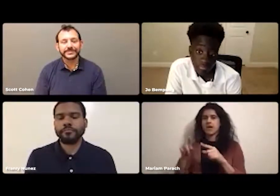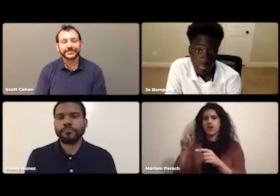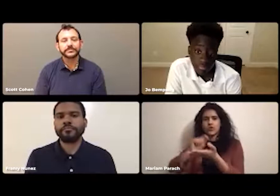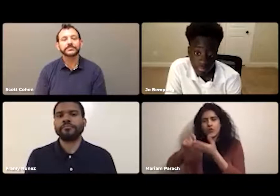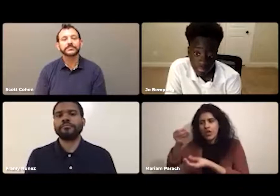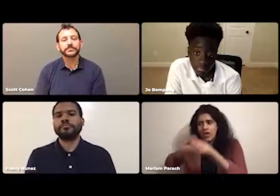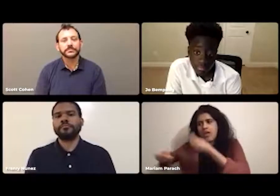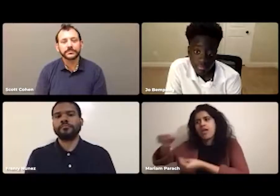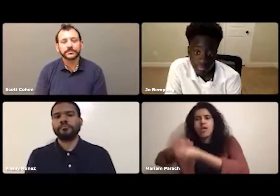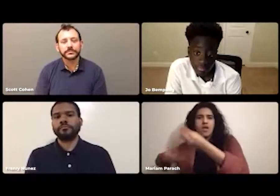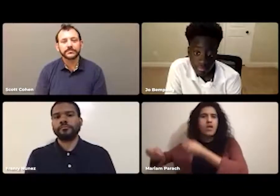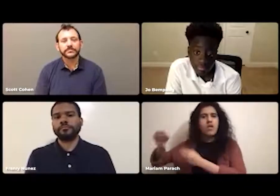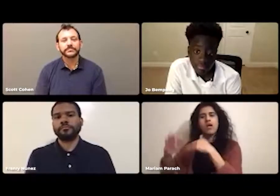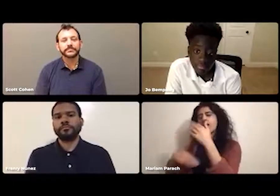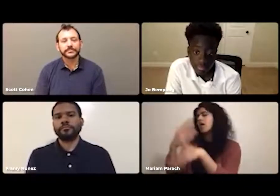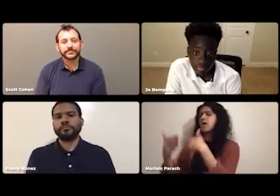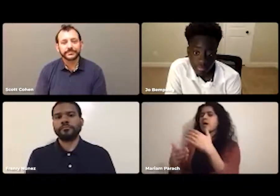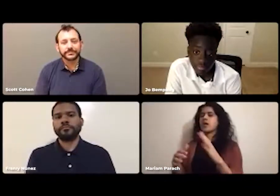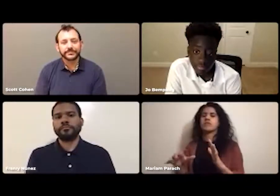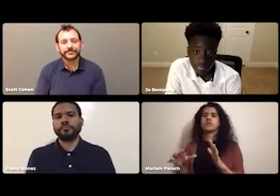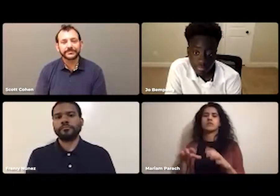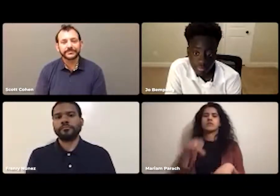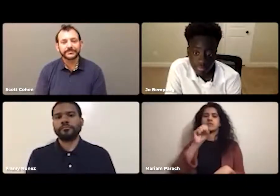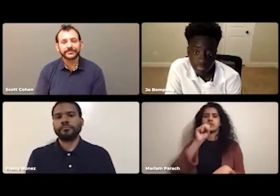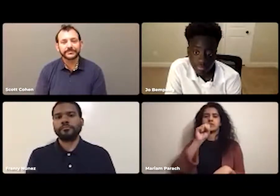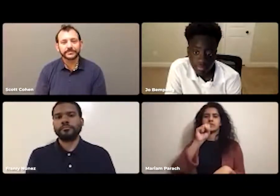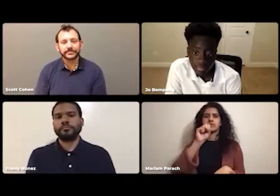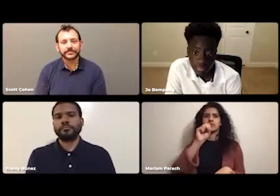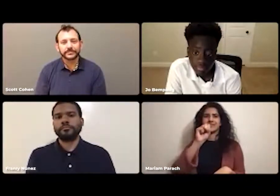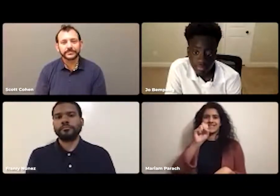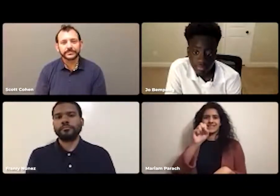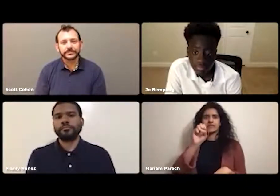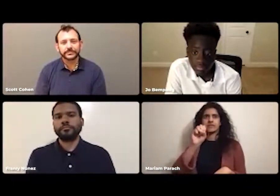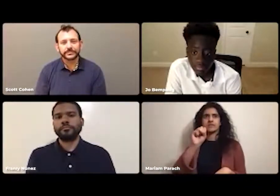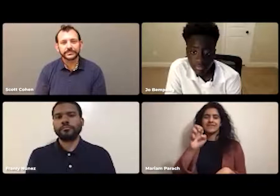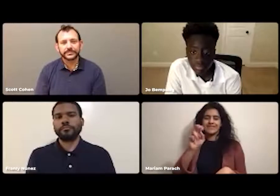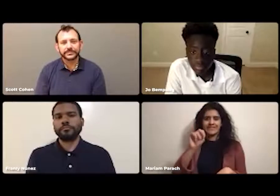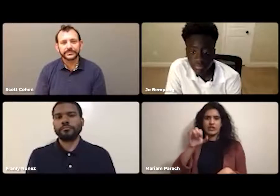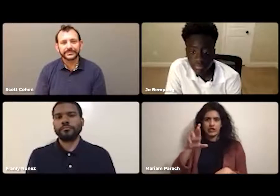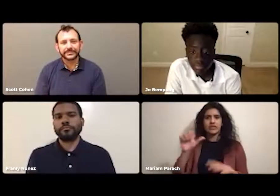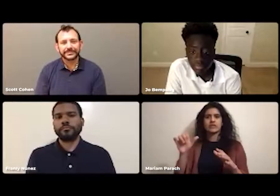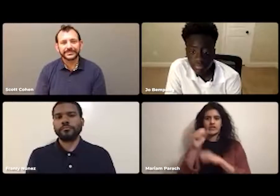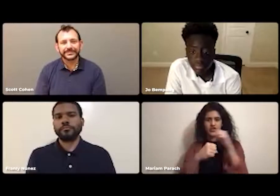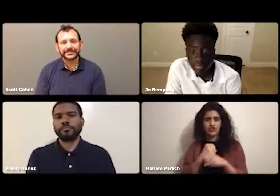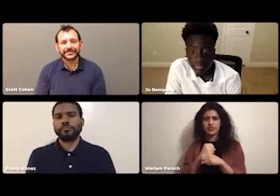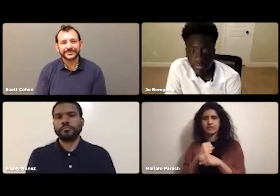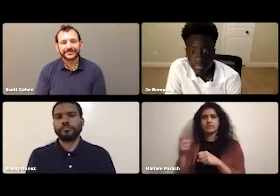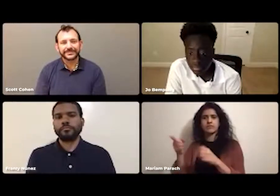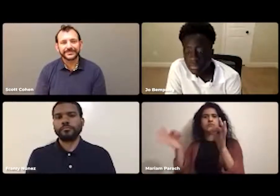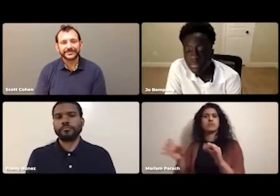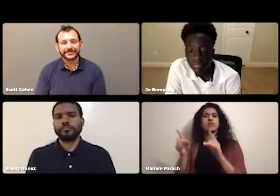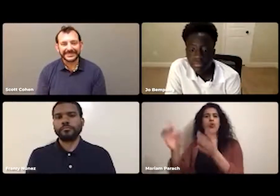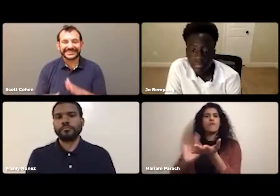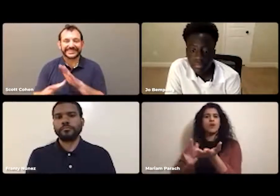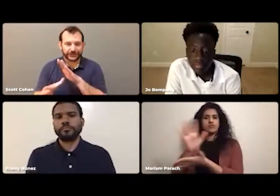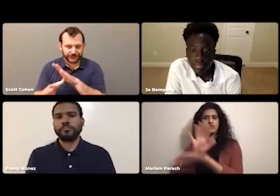I didn't have a sign language interpreter, so we got together and exchanged notes.